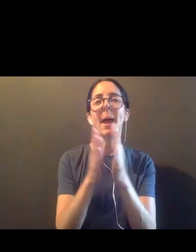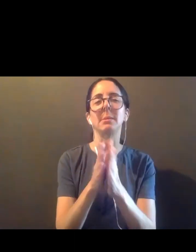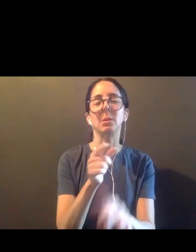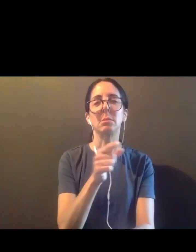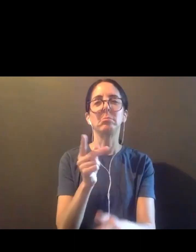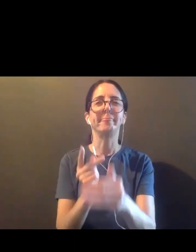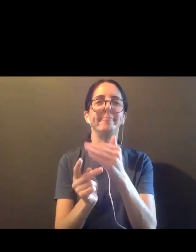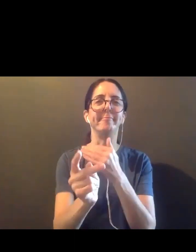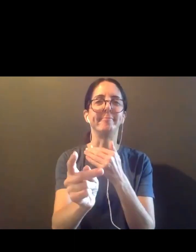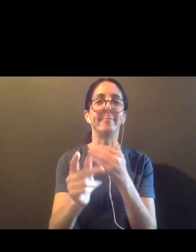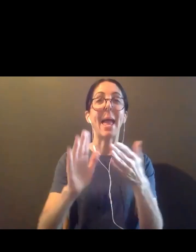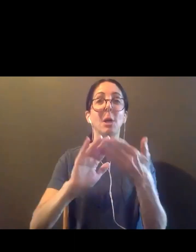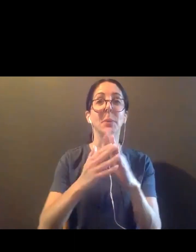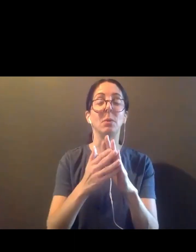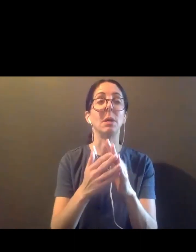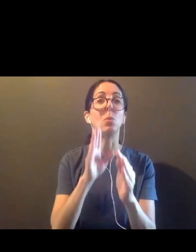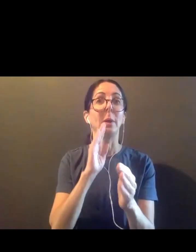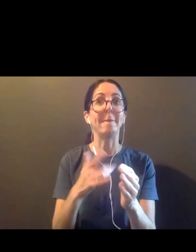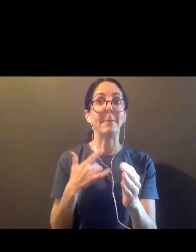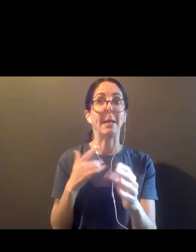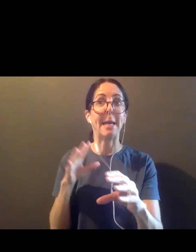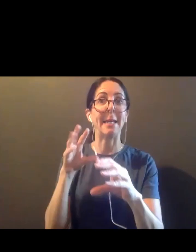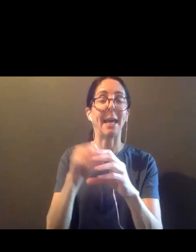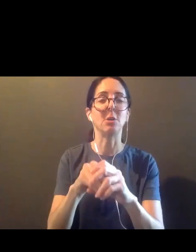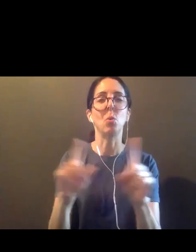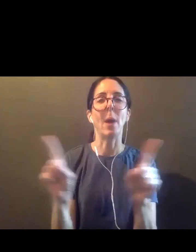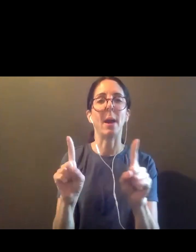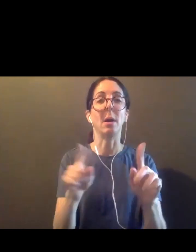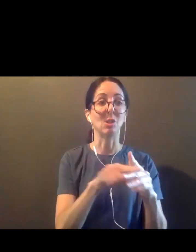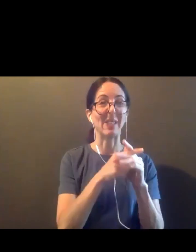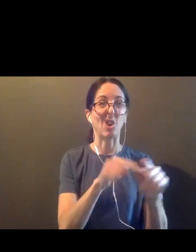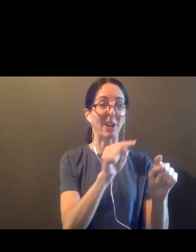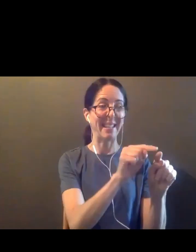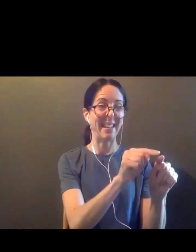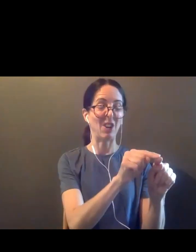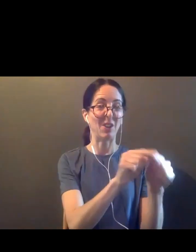community members to be engaged? So, it goes from a starting point of you’re just being informed.